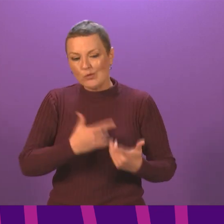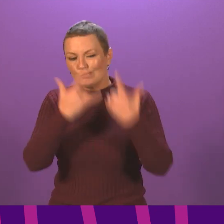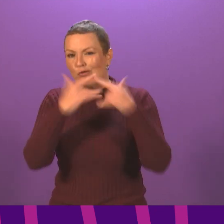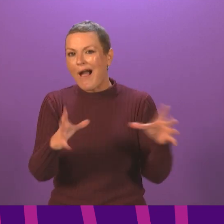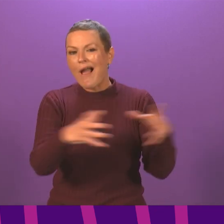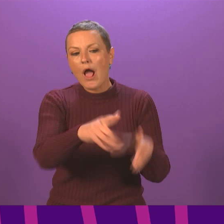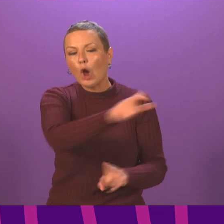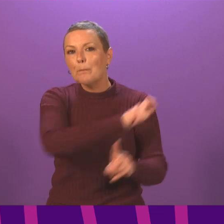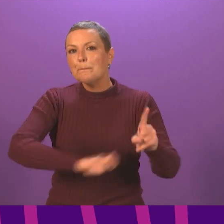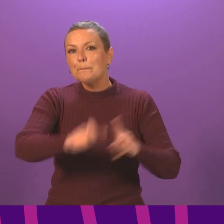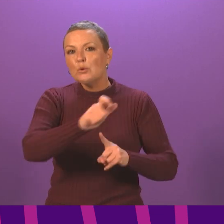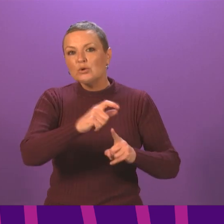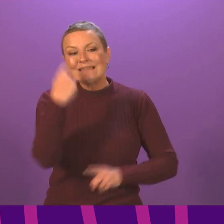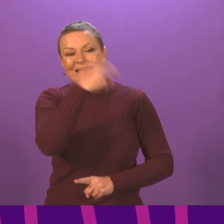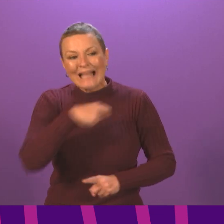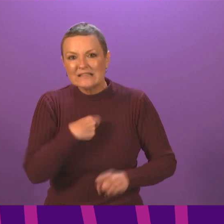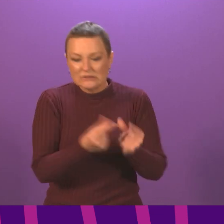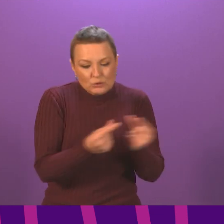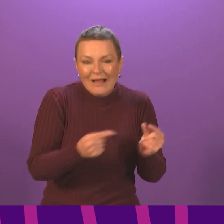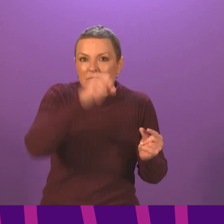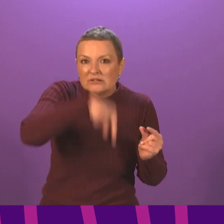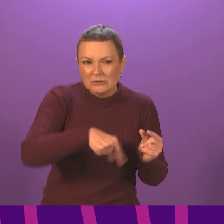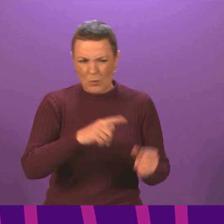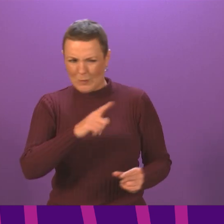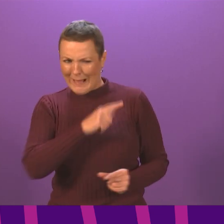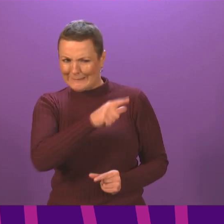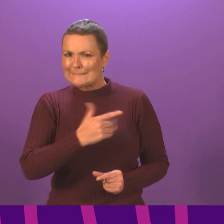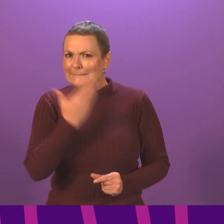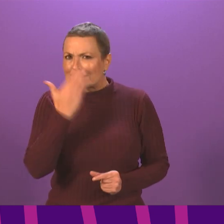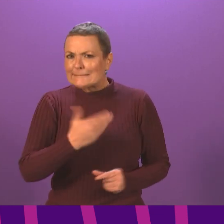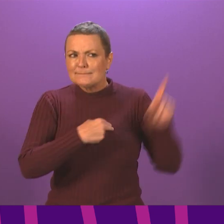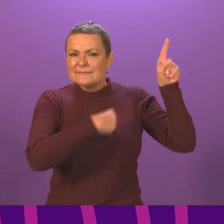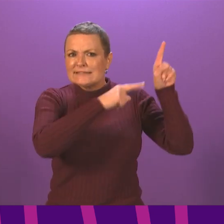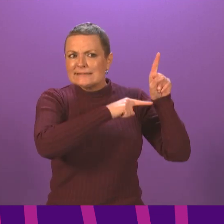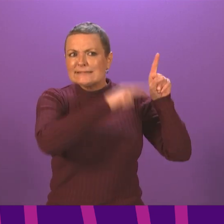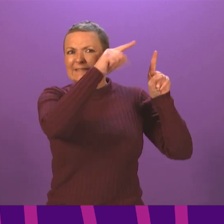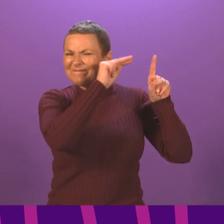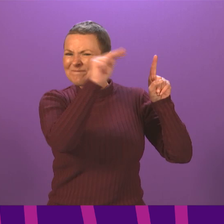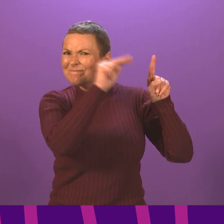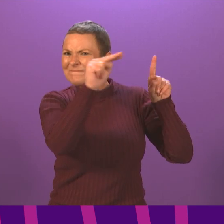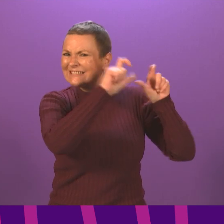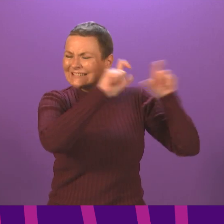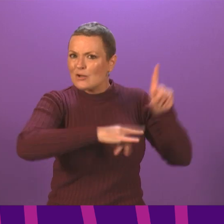testing in exactly those areas where transmission has stayed stubbornly high. Next week, we